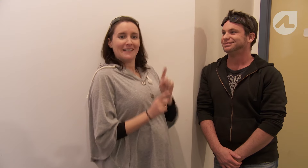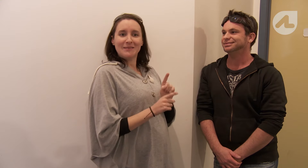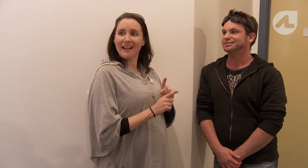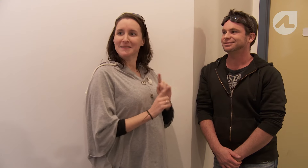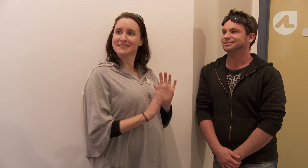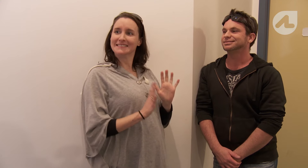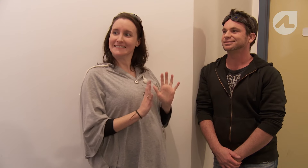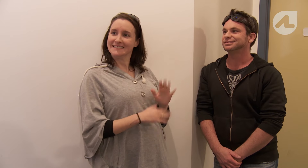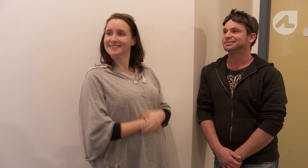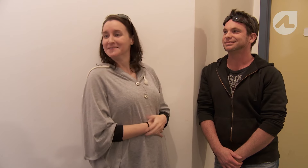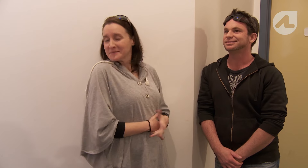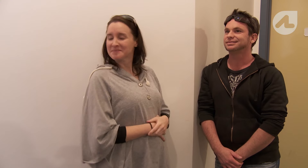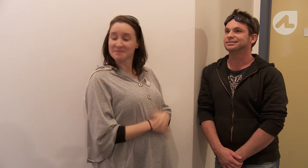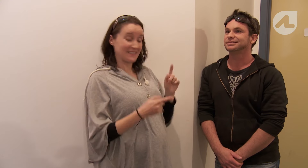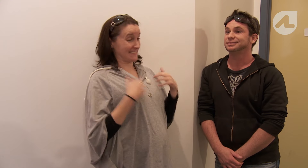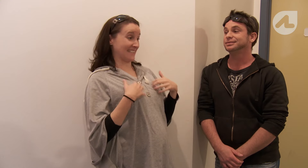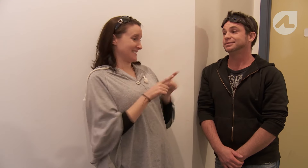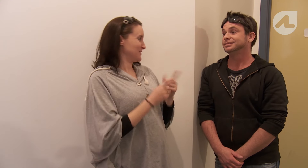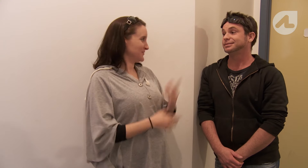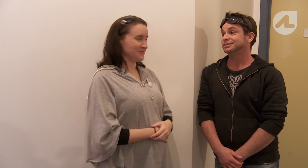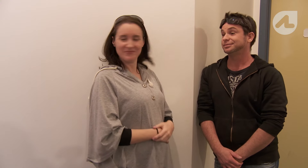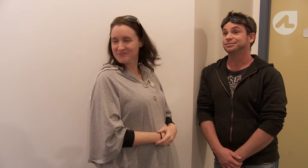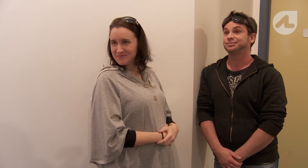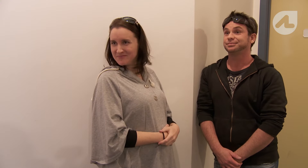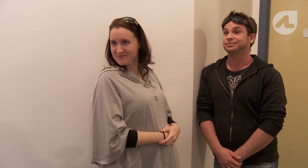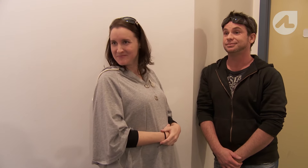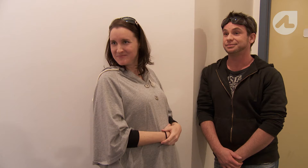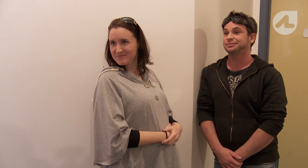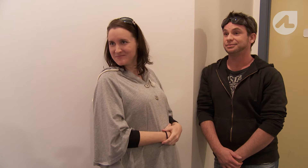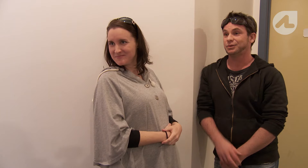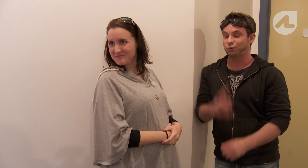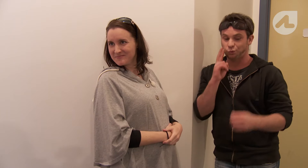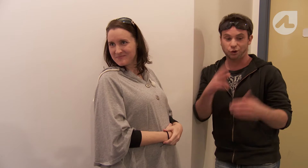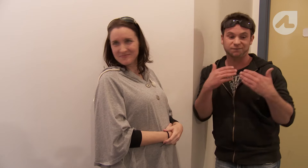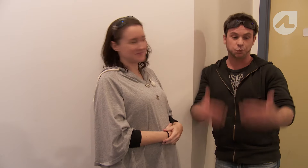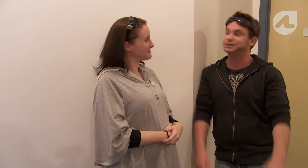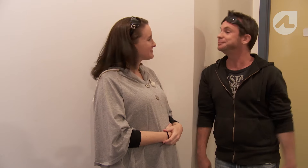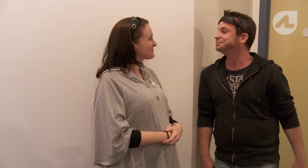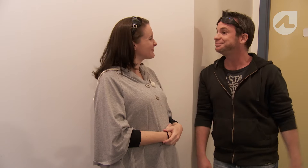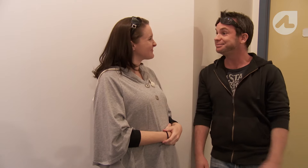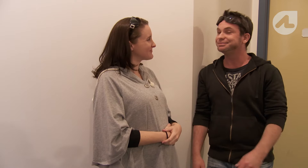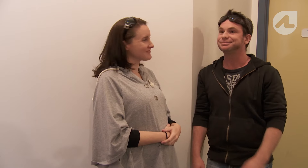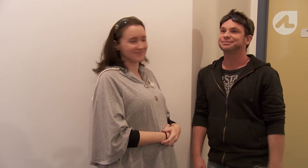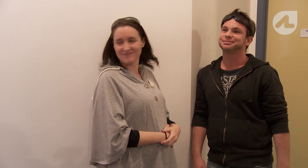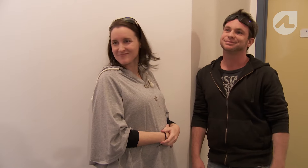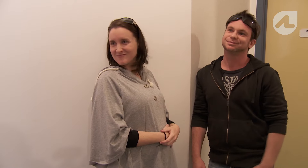Nerves are setting in as well, excited but nervous at the same time. Yeah, really, really looking forward to it.